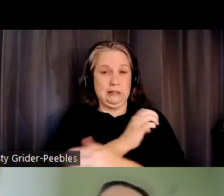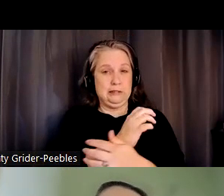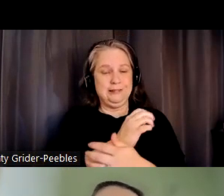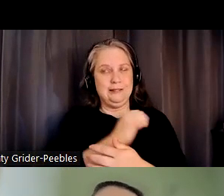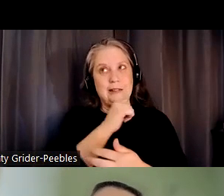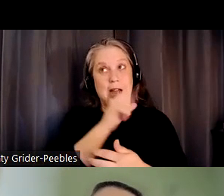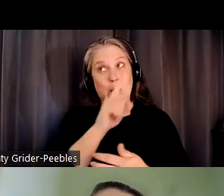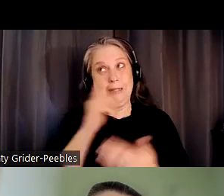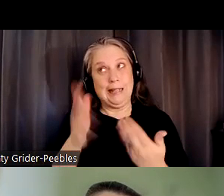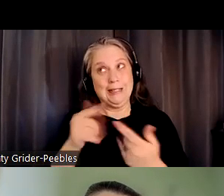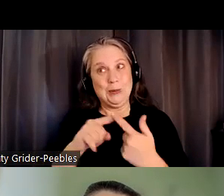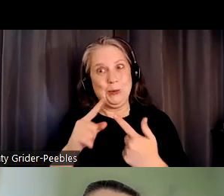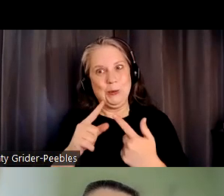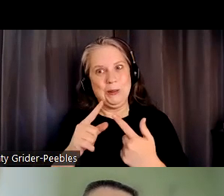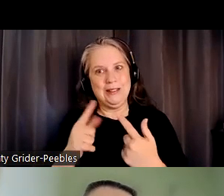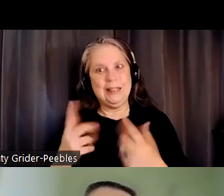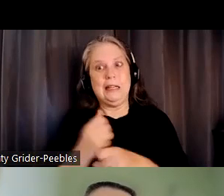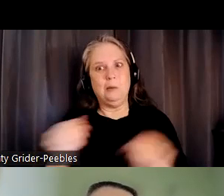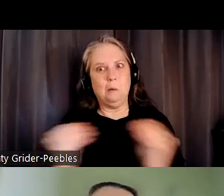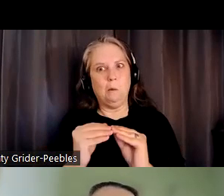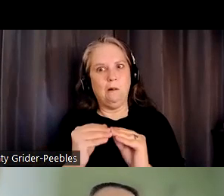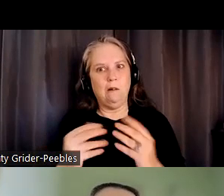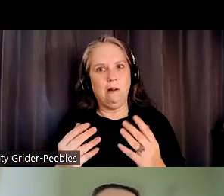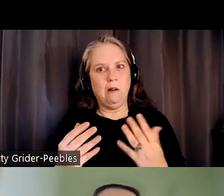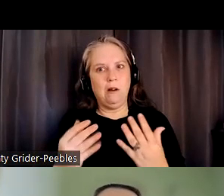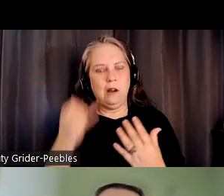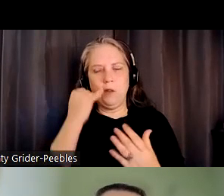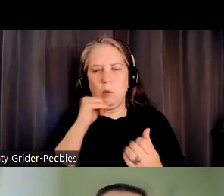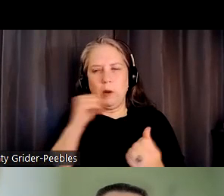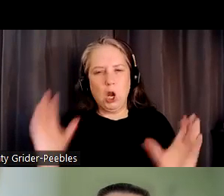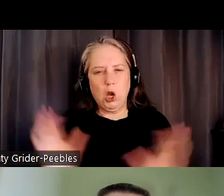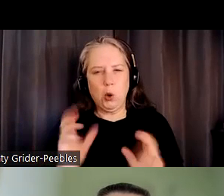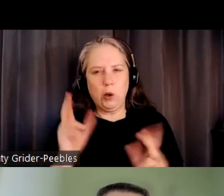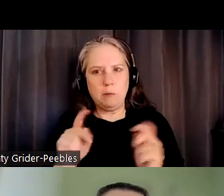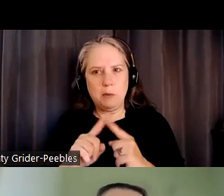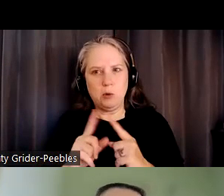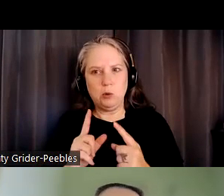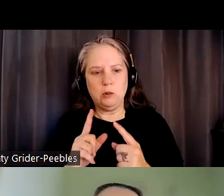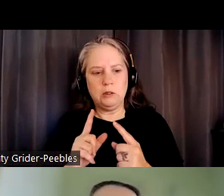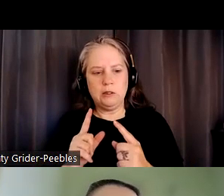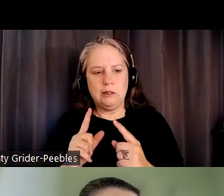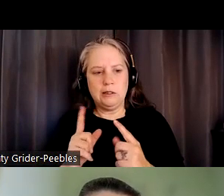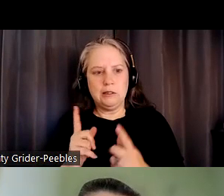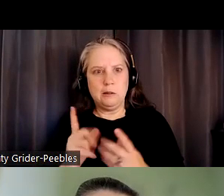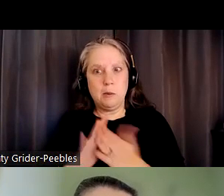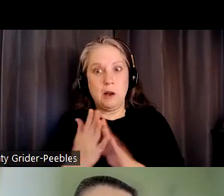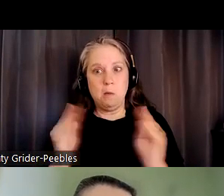people don't want to engage, we are never going to get that piece of energy back. We are never going to get that time back.